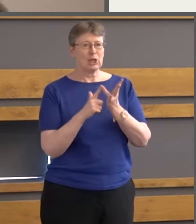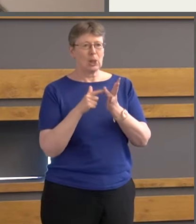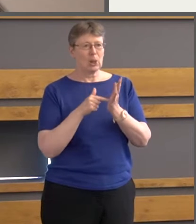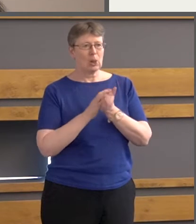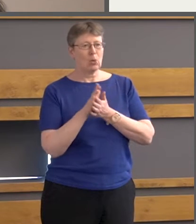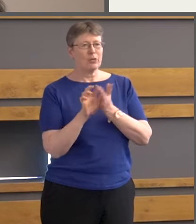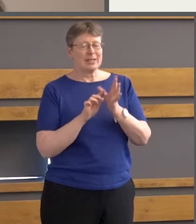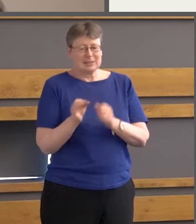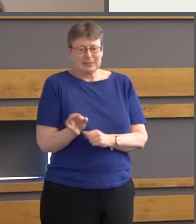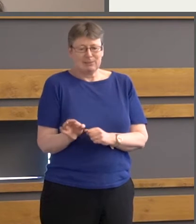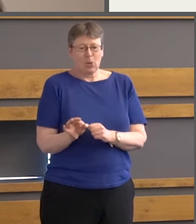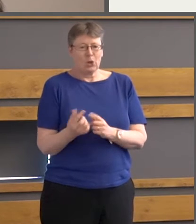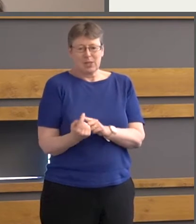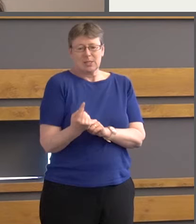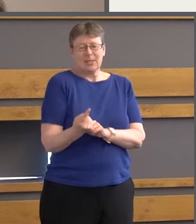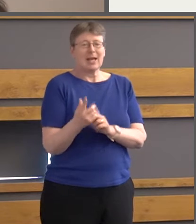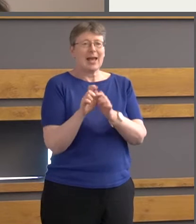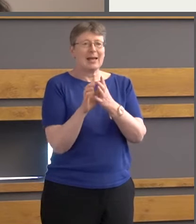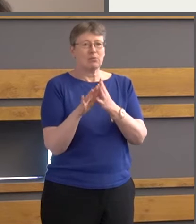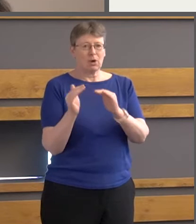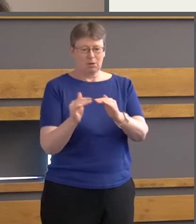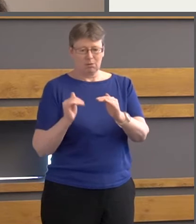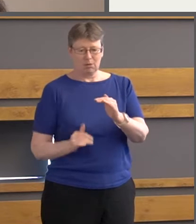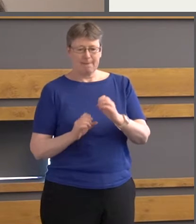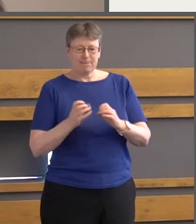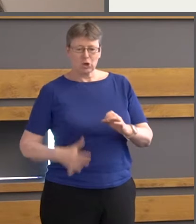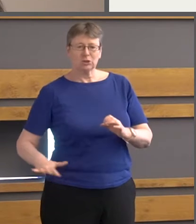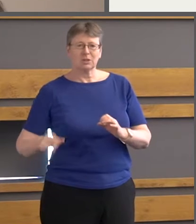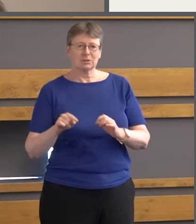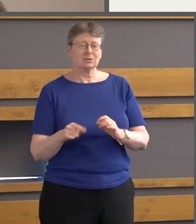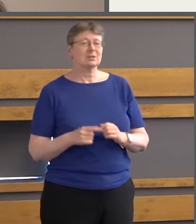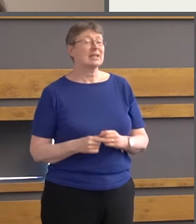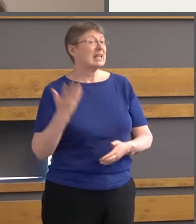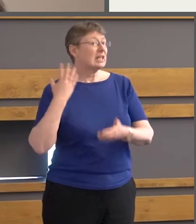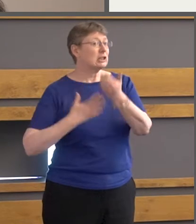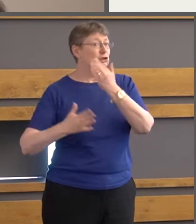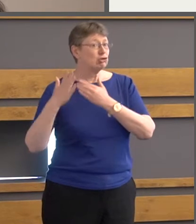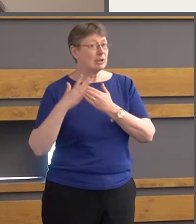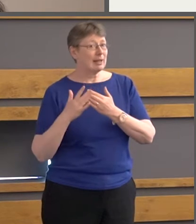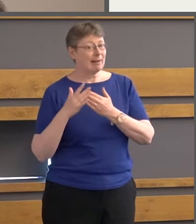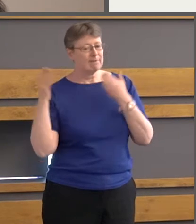situated between Edinburgh and the Borders. It's an area historically very industry orientated,